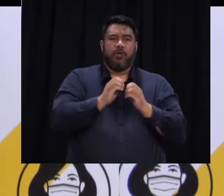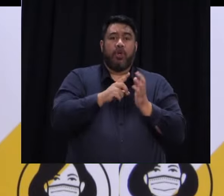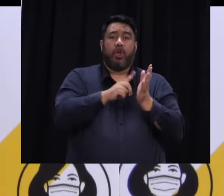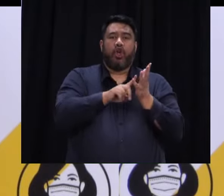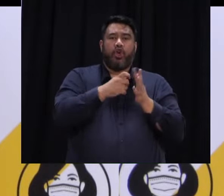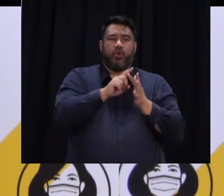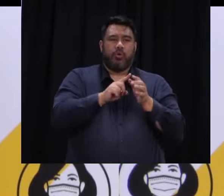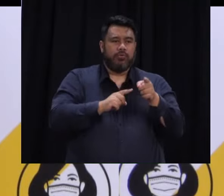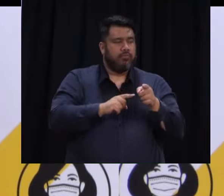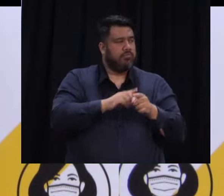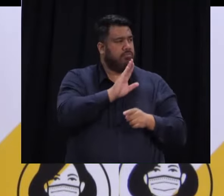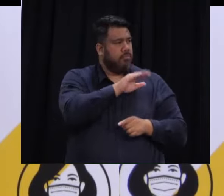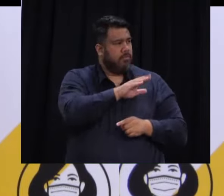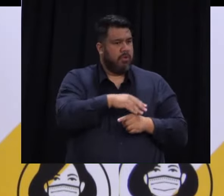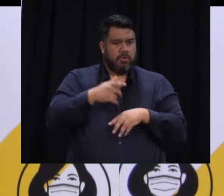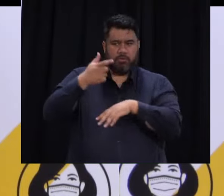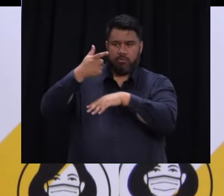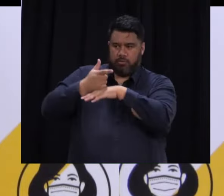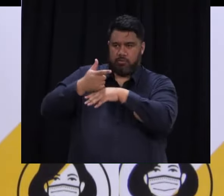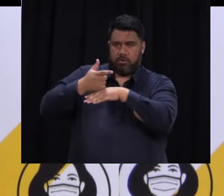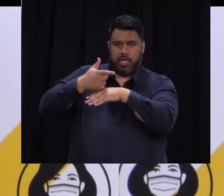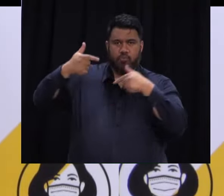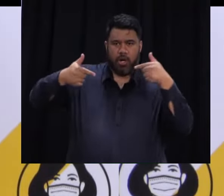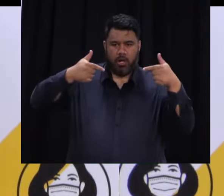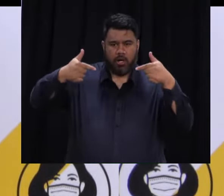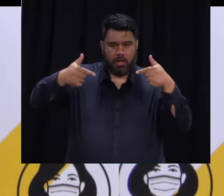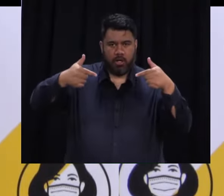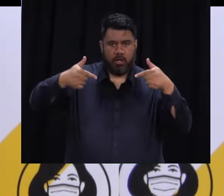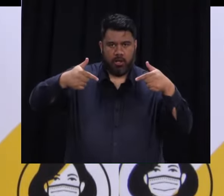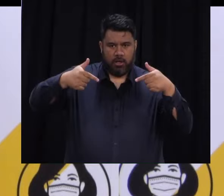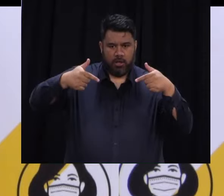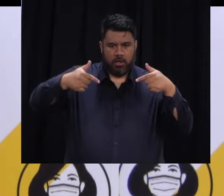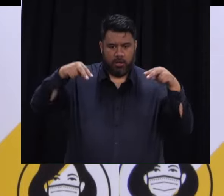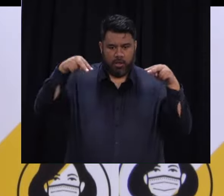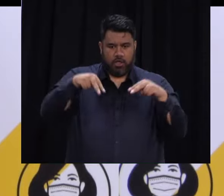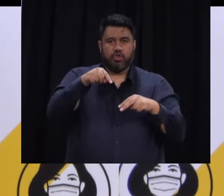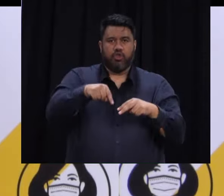update it with all the